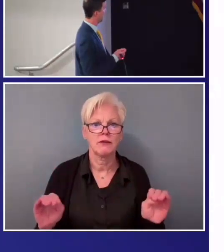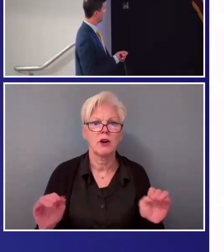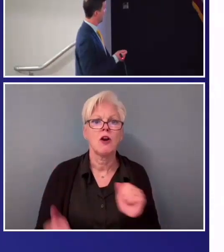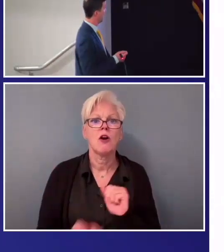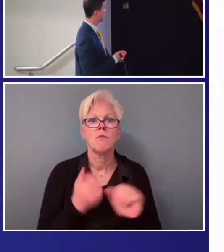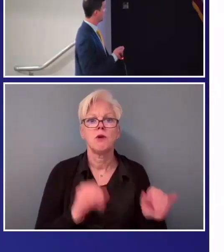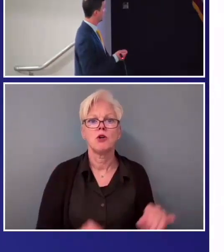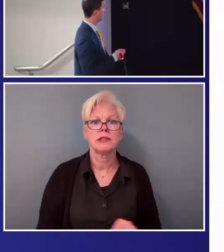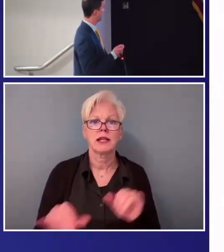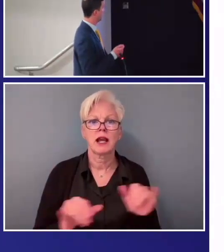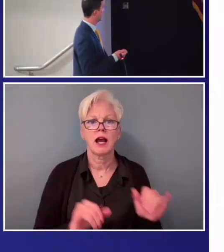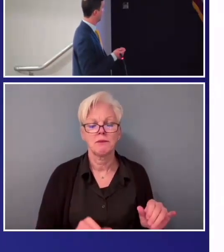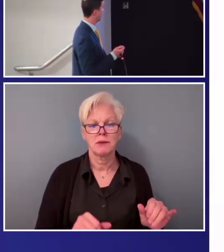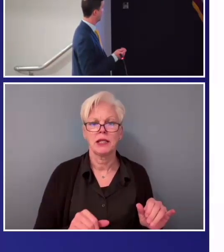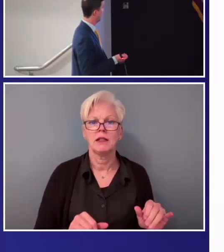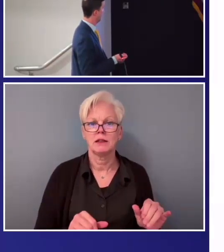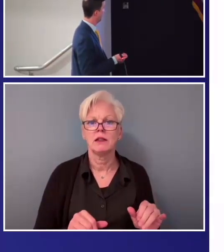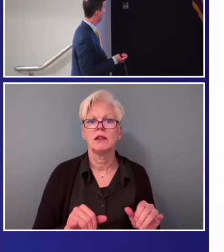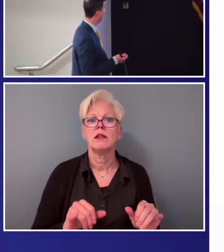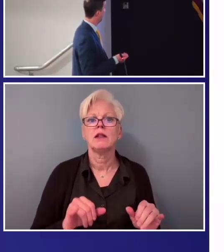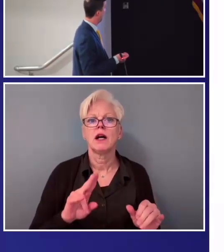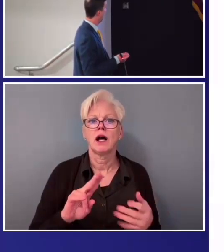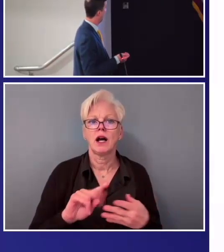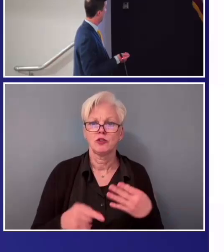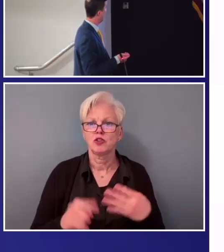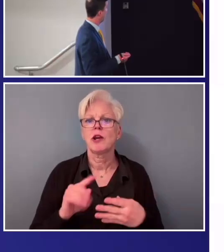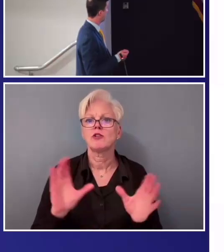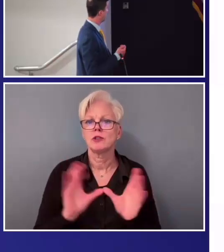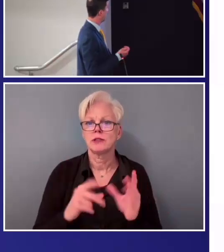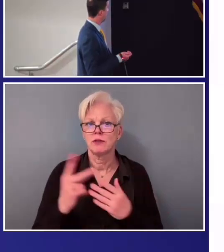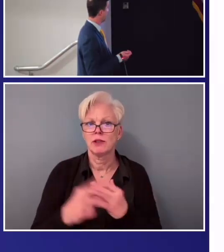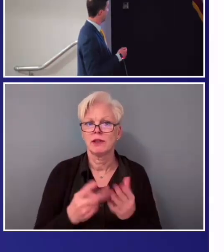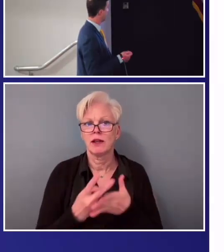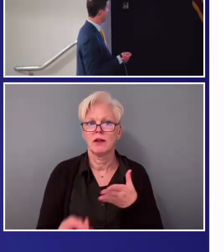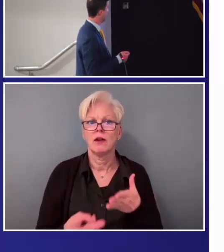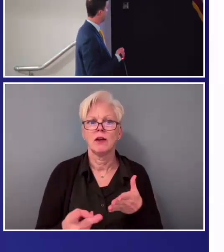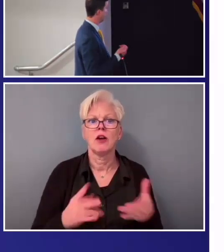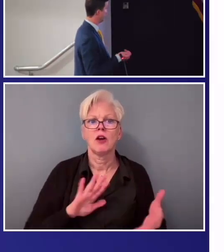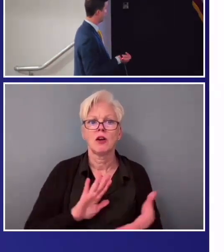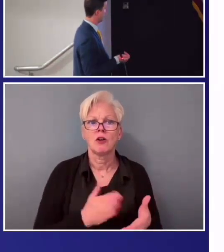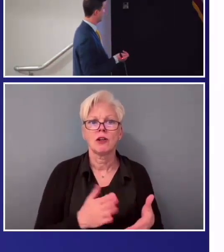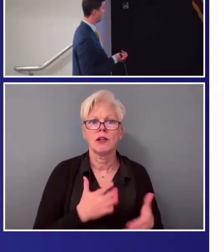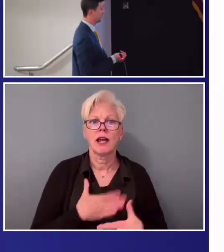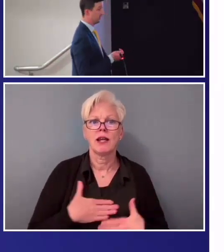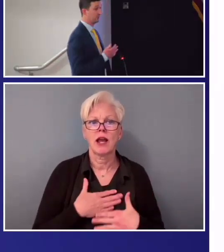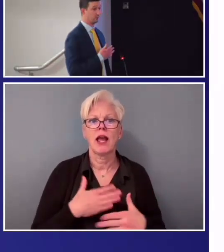undergraduate certificate programs that fail are culinary, entertainment, and personal services.